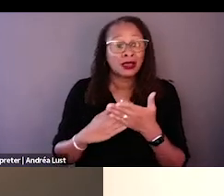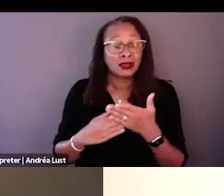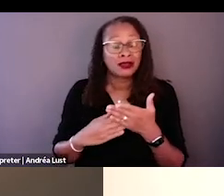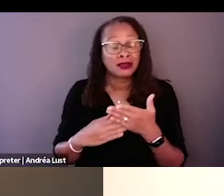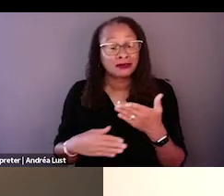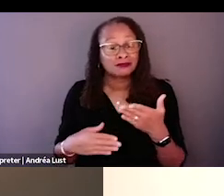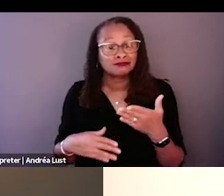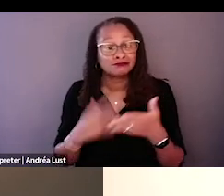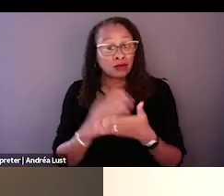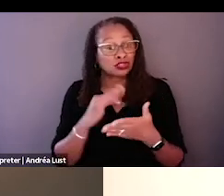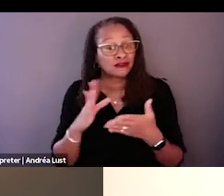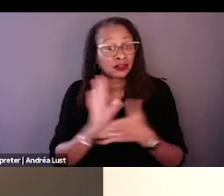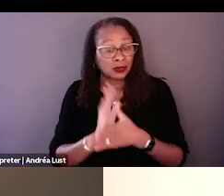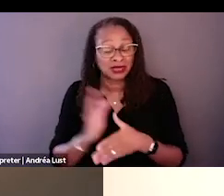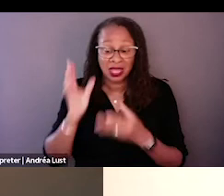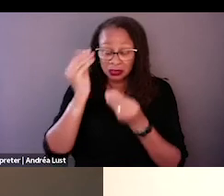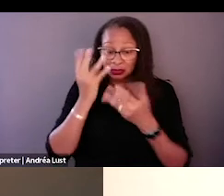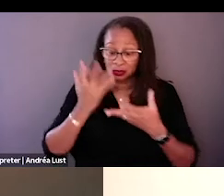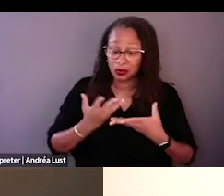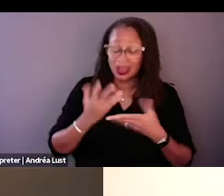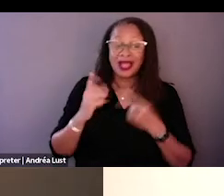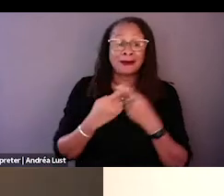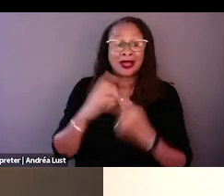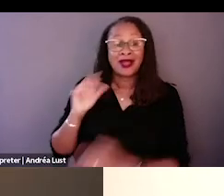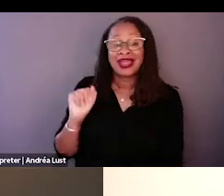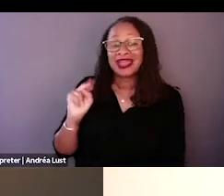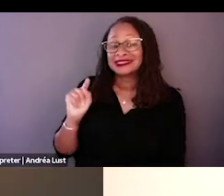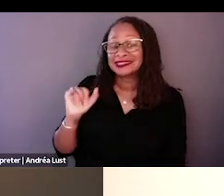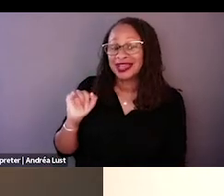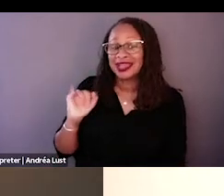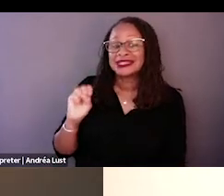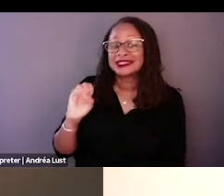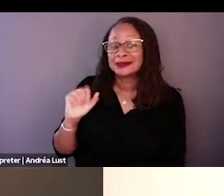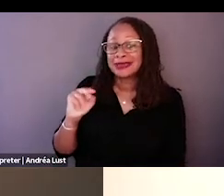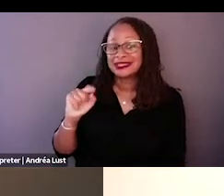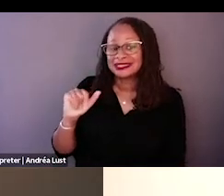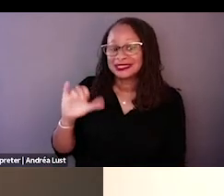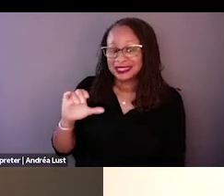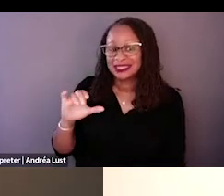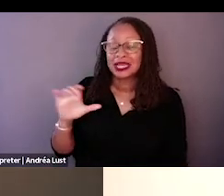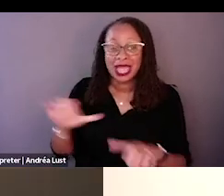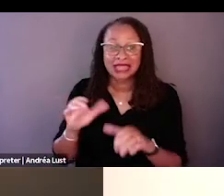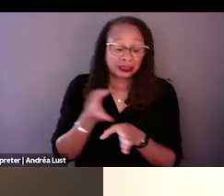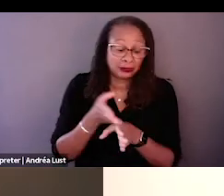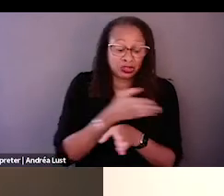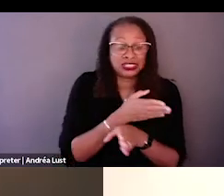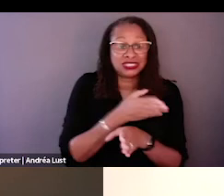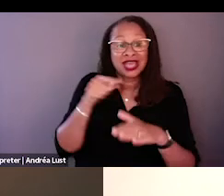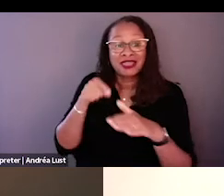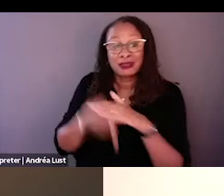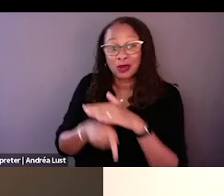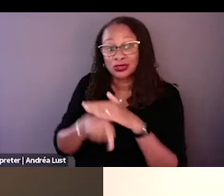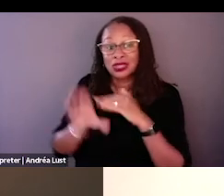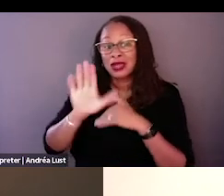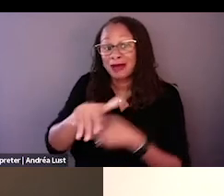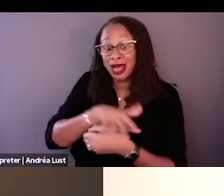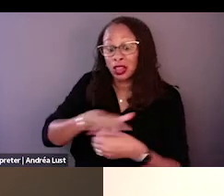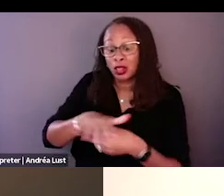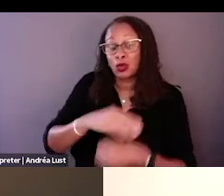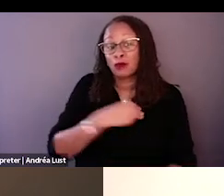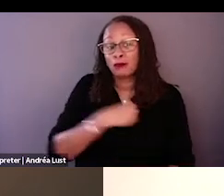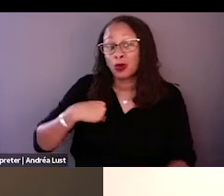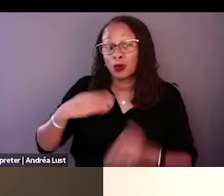Bianca: I said, okay, I don't want to summarize this or take out -- I want it to be heard in